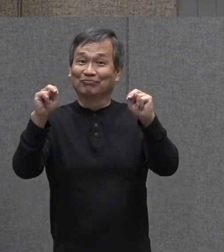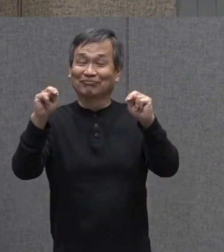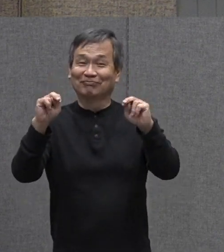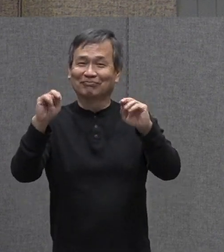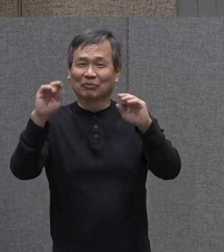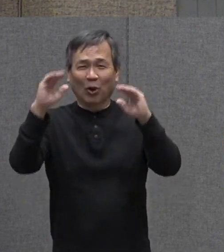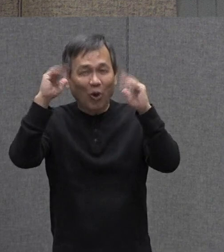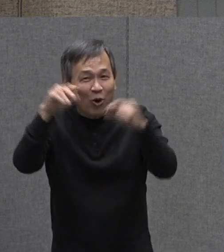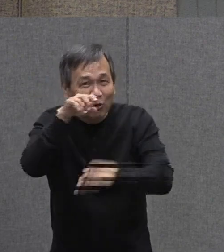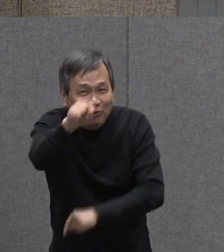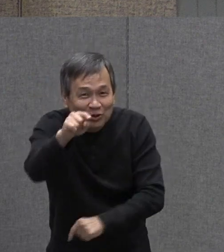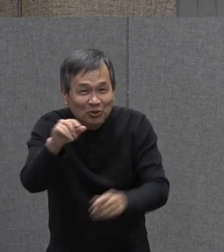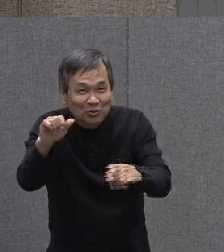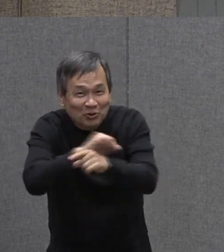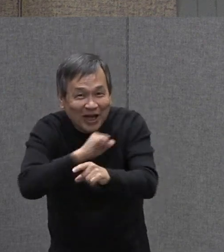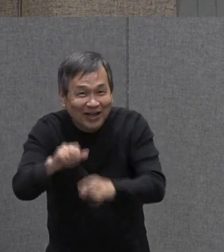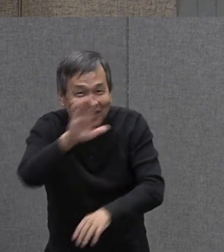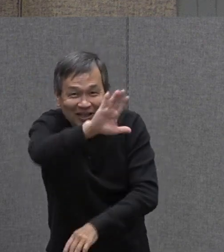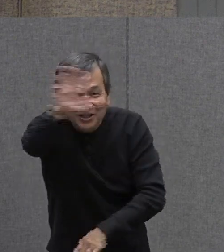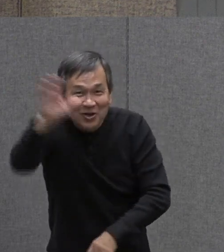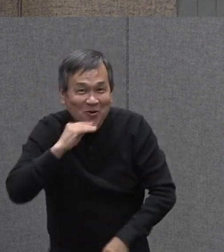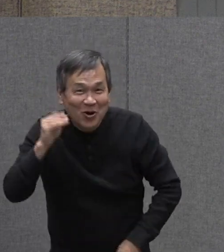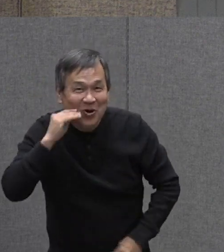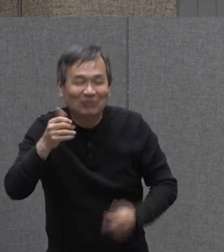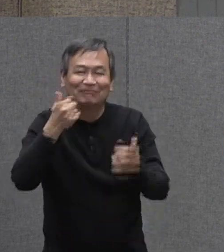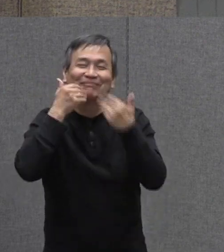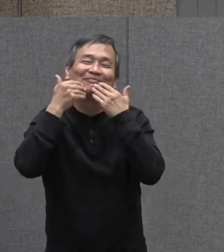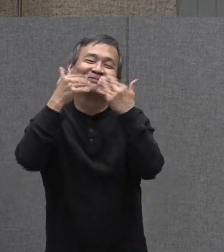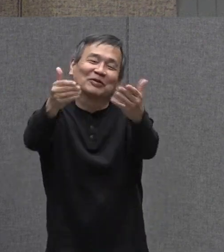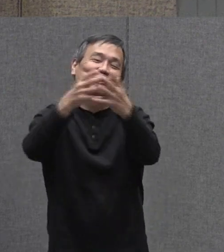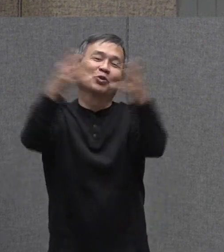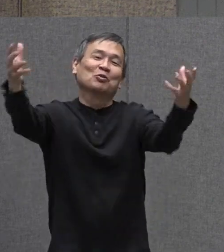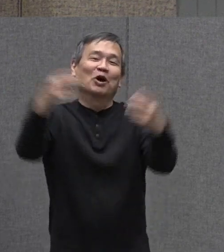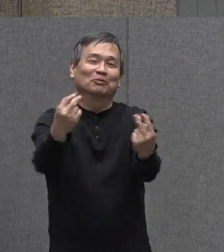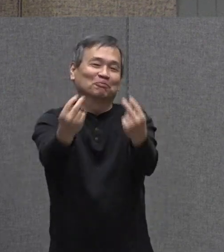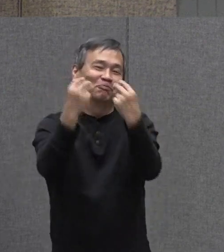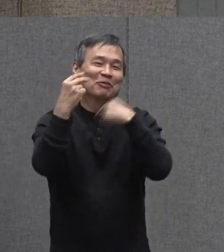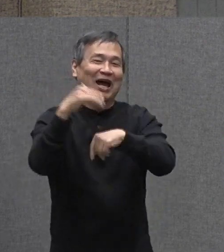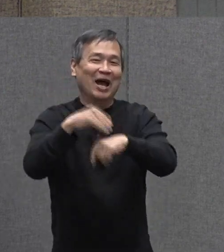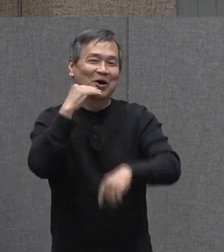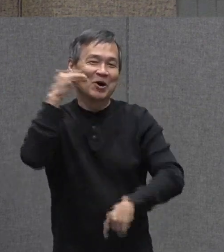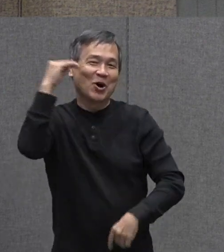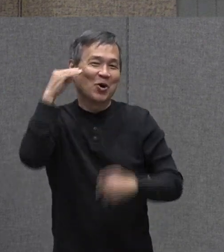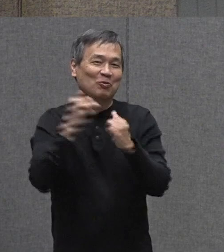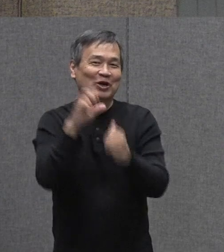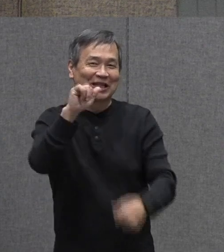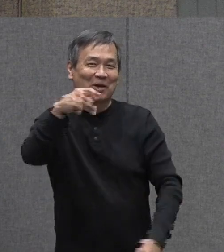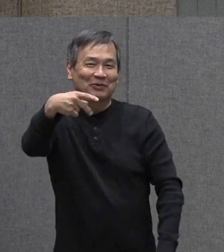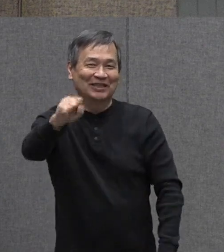Thank you so much for joining us today for @ HOME WITH APS,